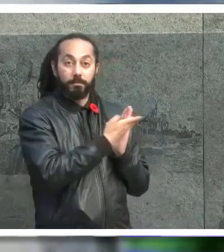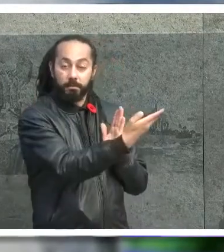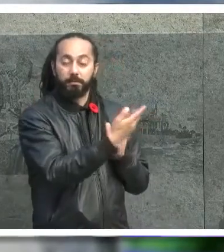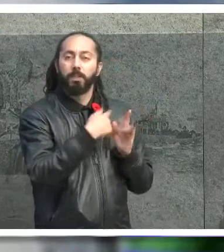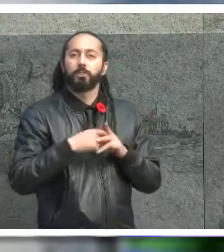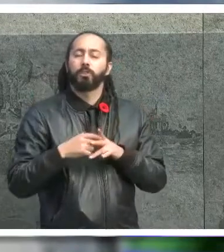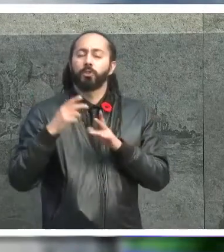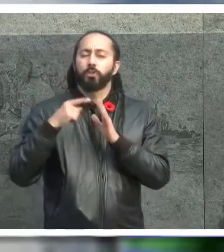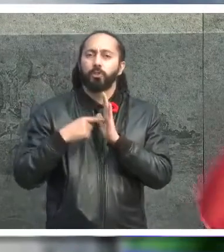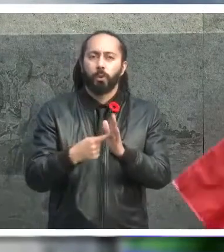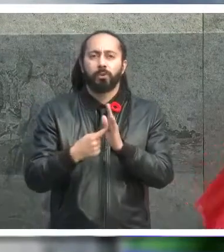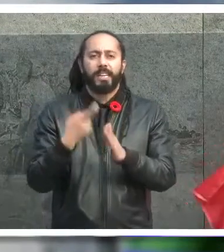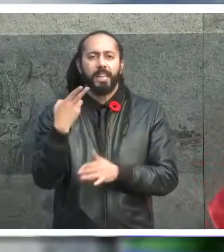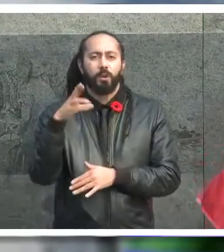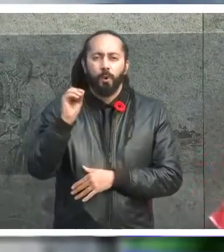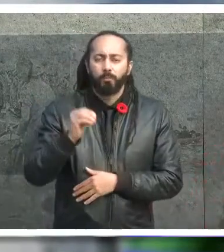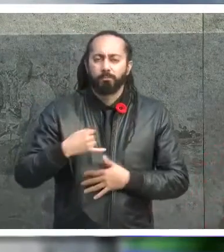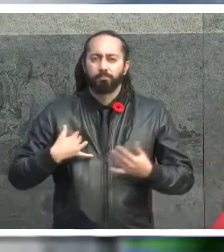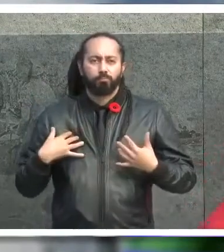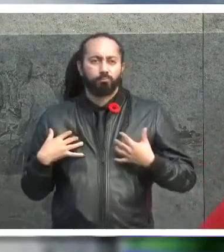formulas of Ontario's